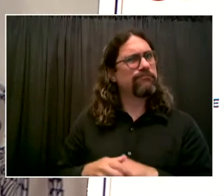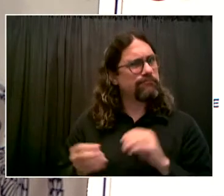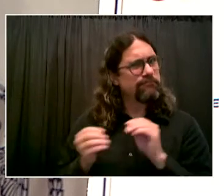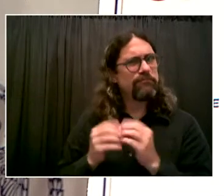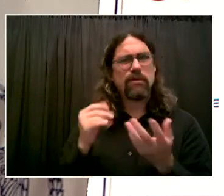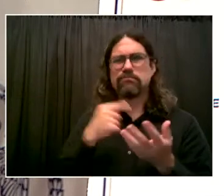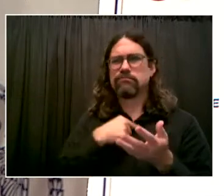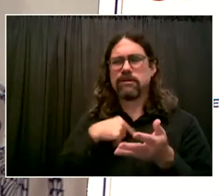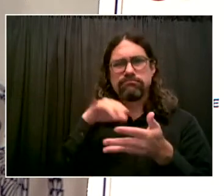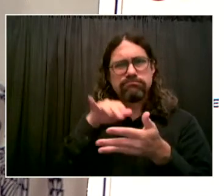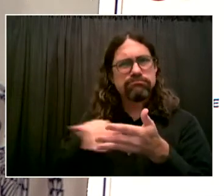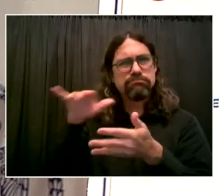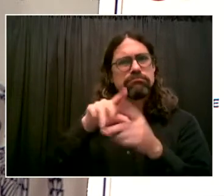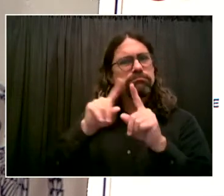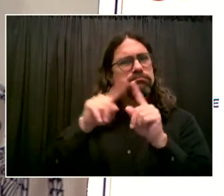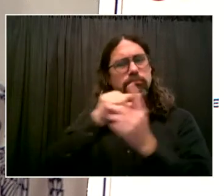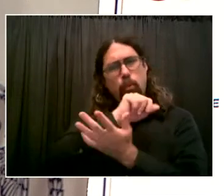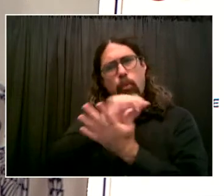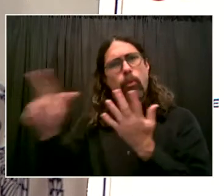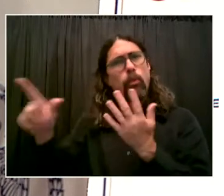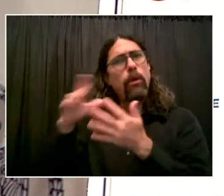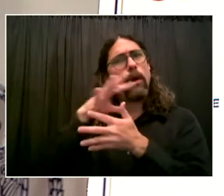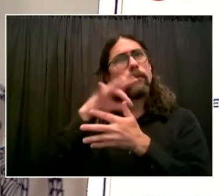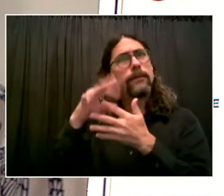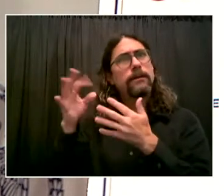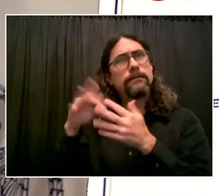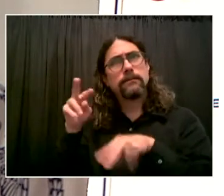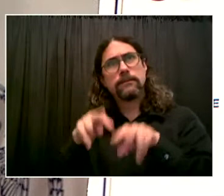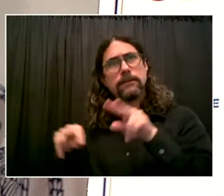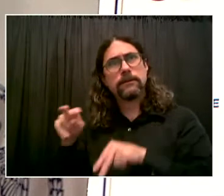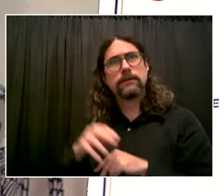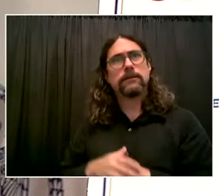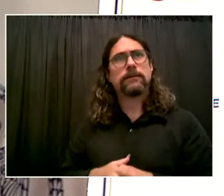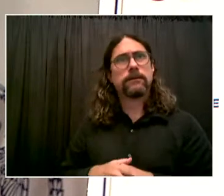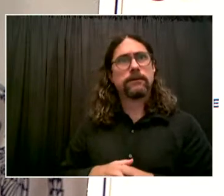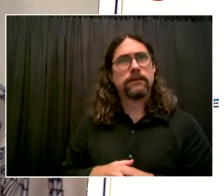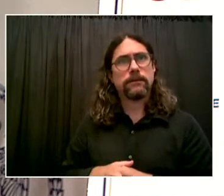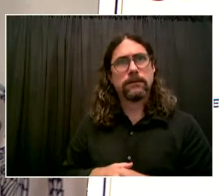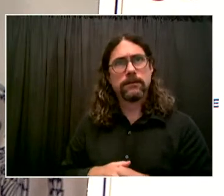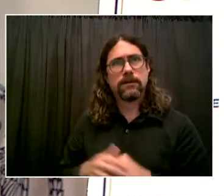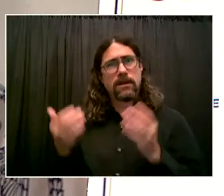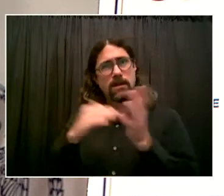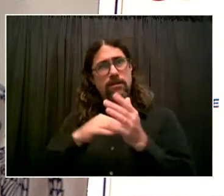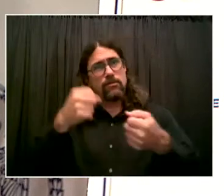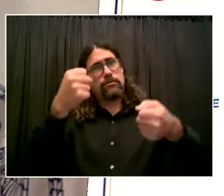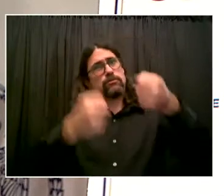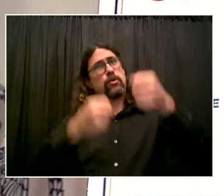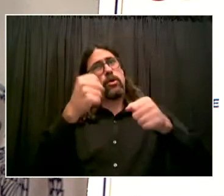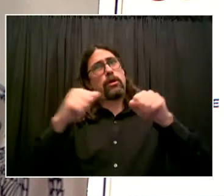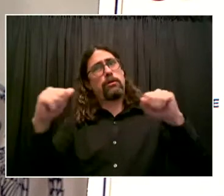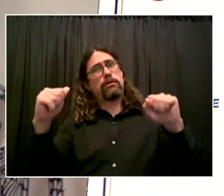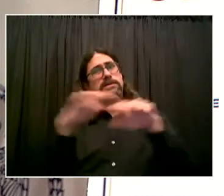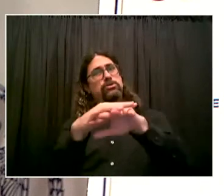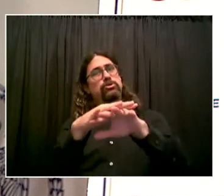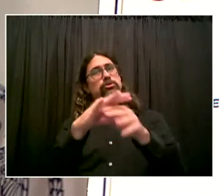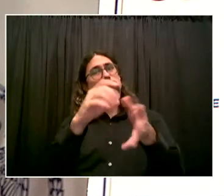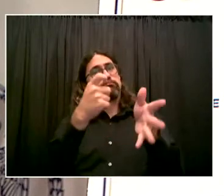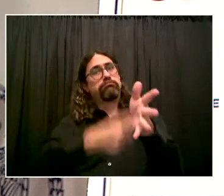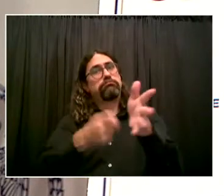EXPANSIN OWE ARE LOOKING AT A